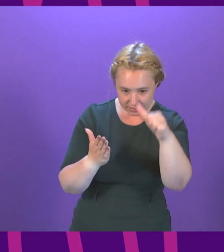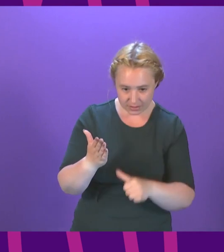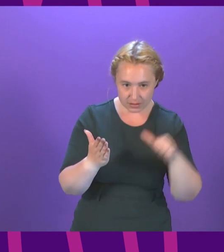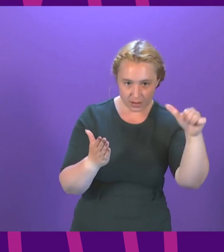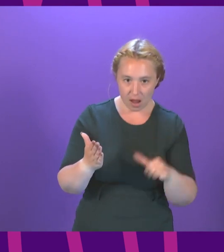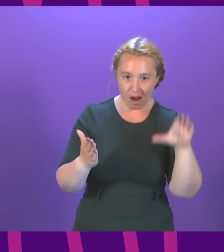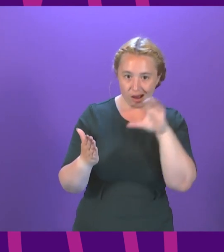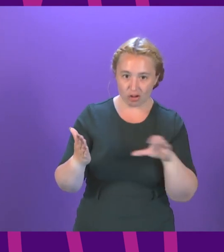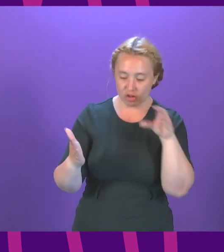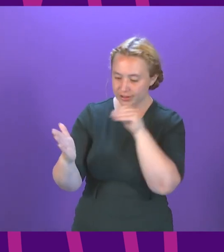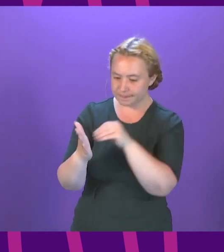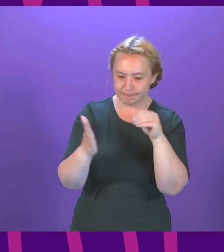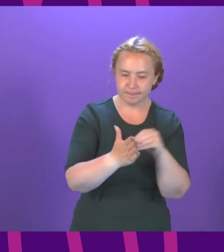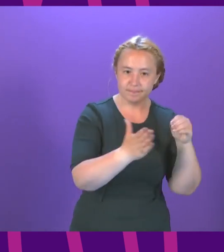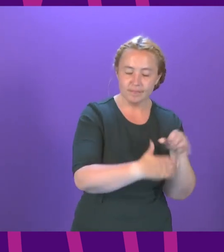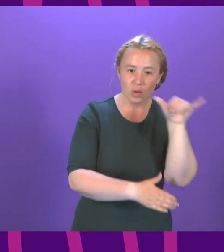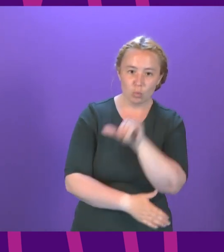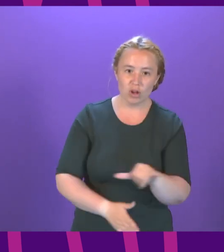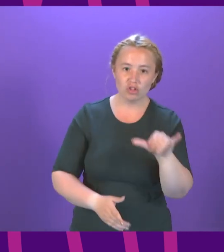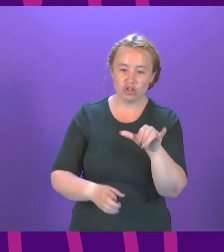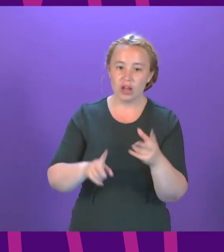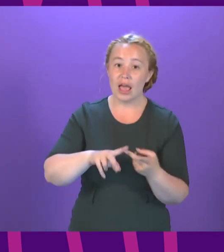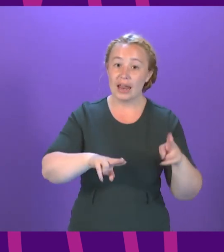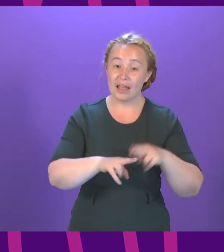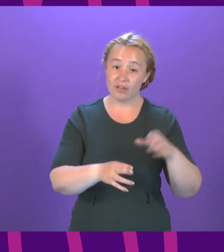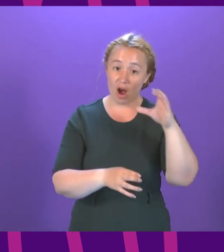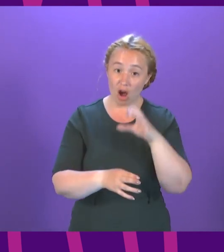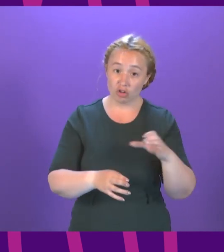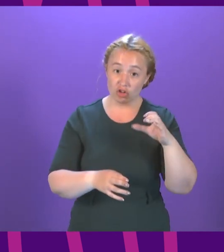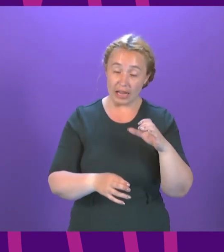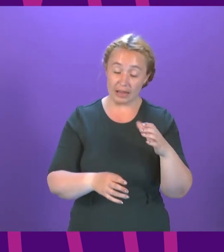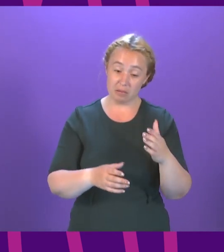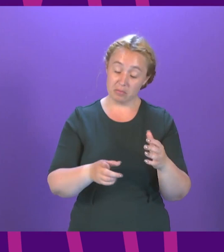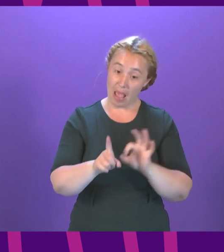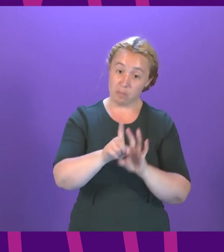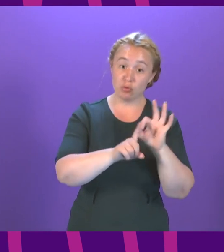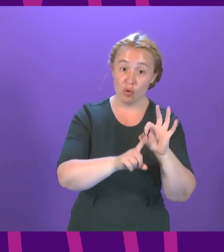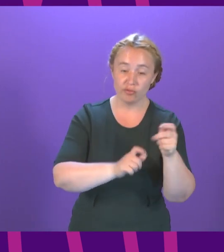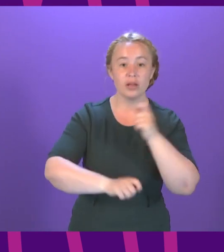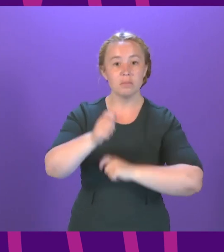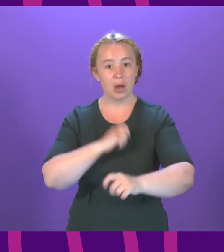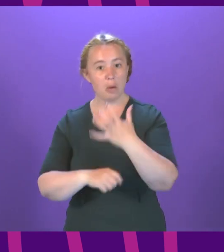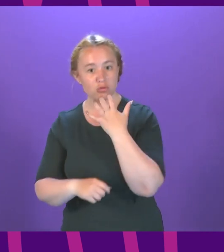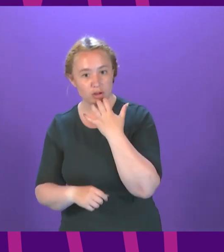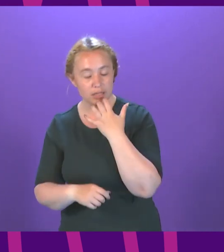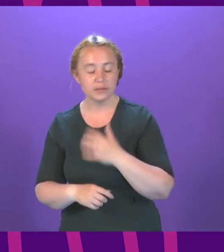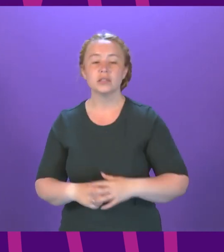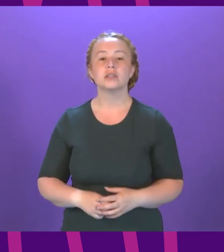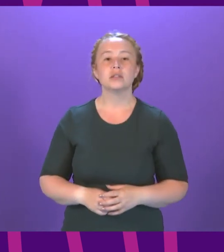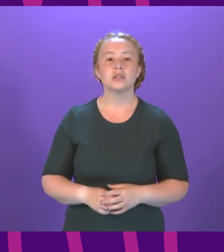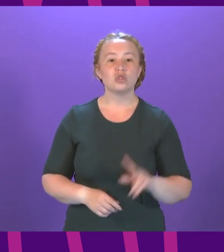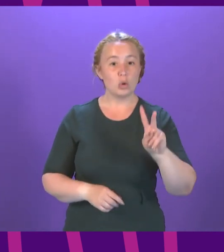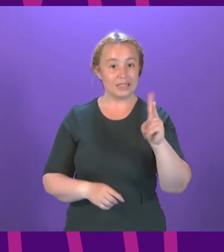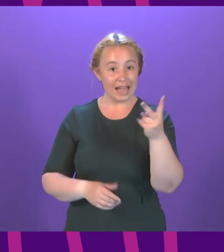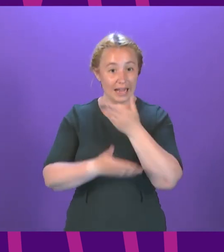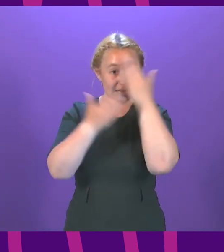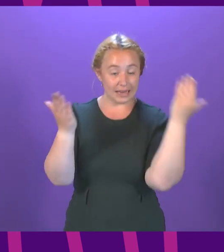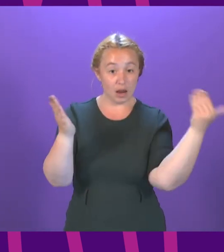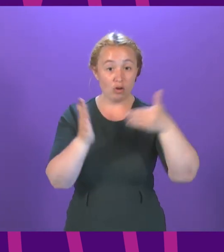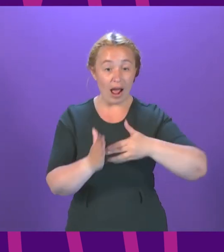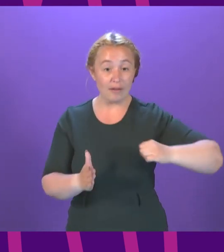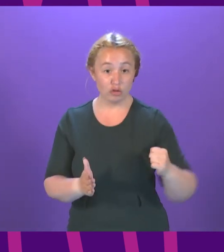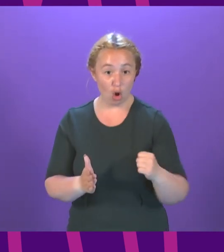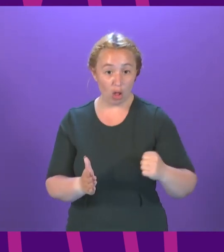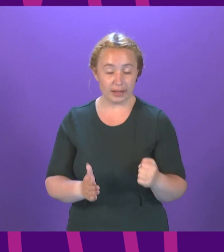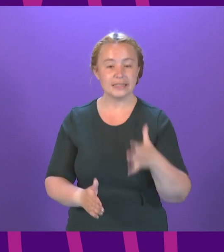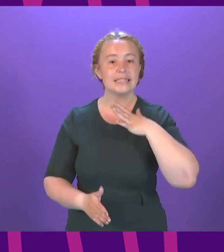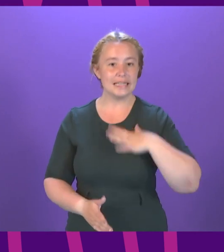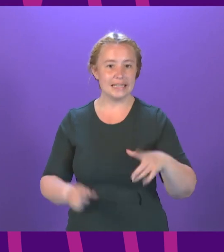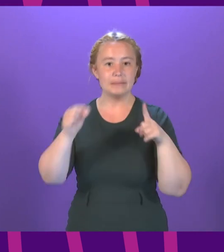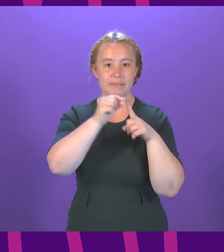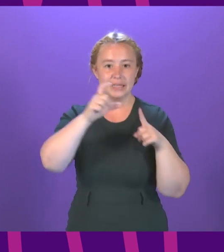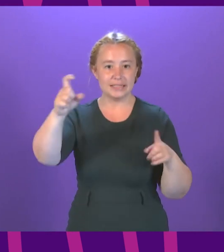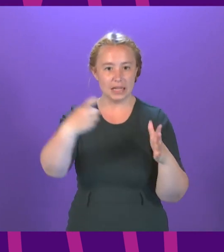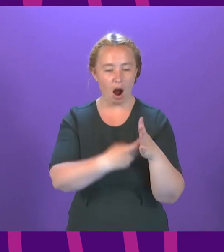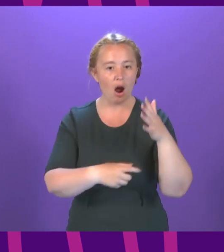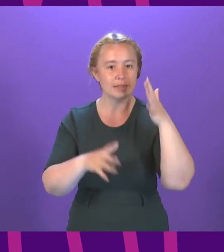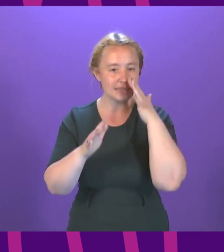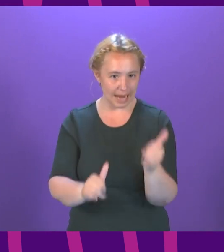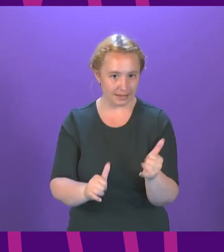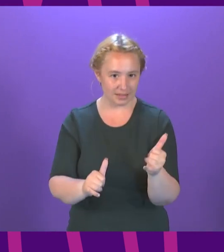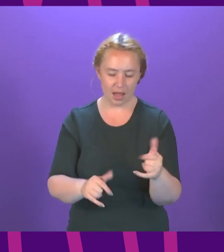scale as and when we consider it necessary to do so. Nothing is absolutely safe in this context,